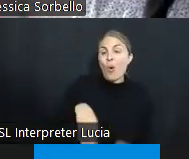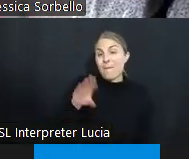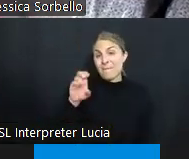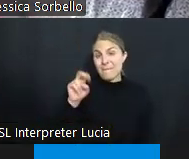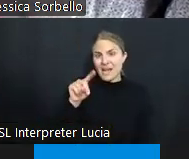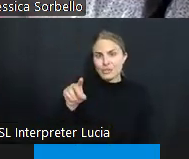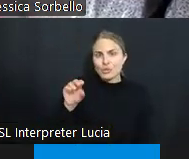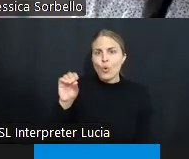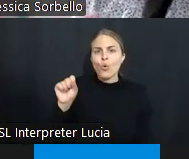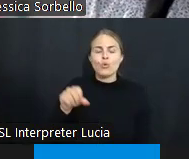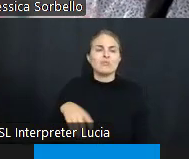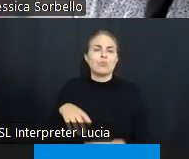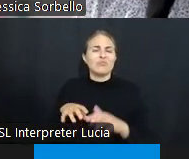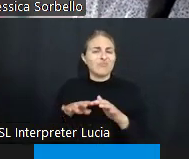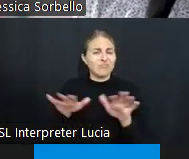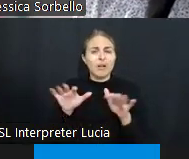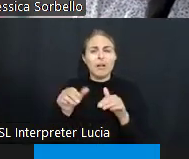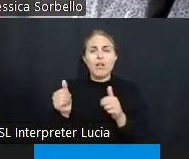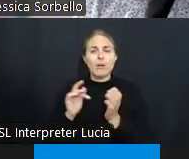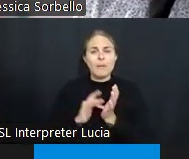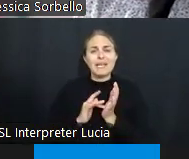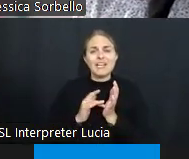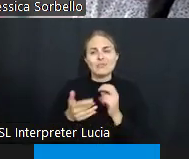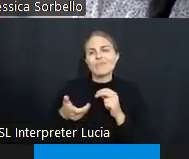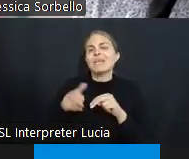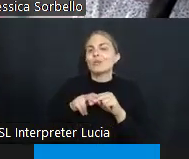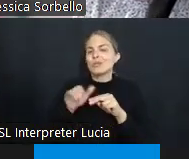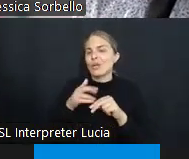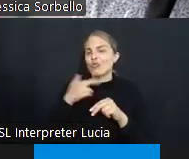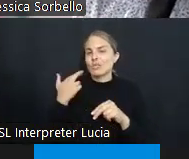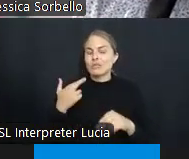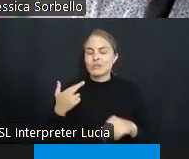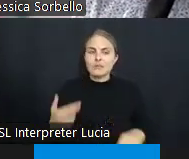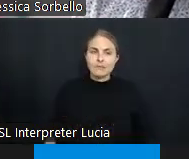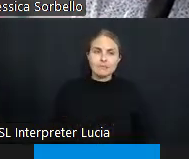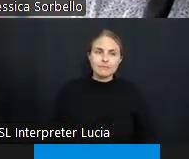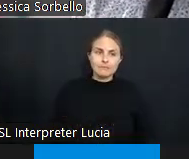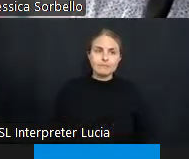if Carl's wife is on board, we are seeing how he is starting